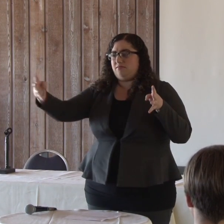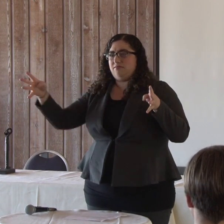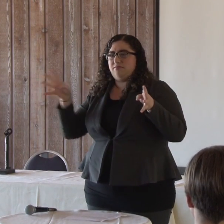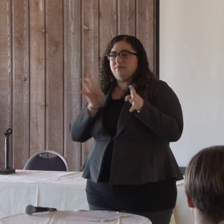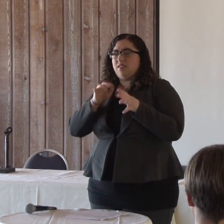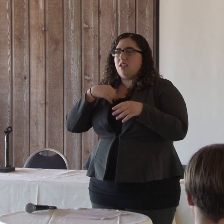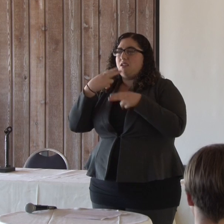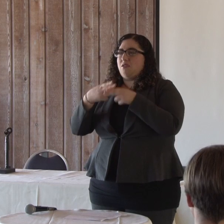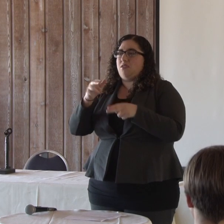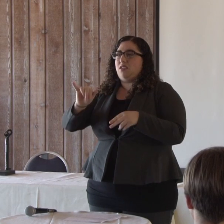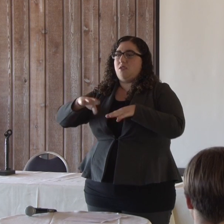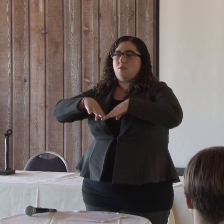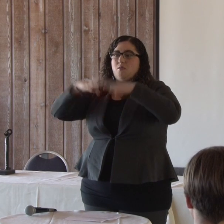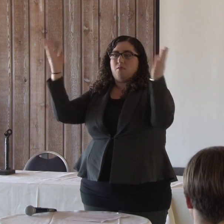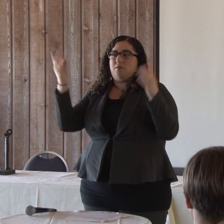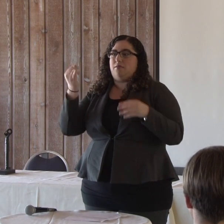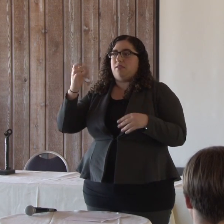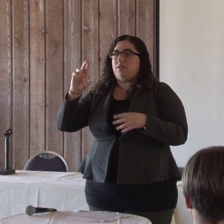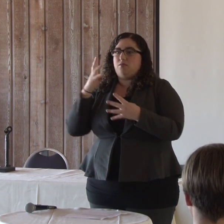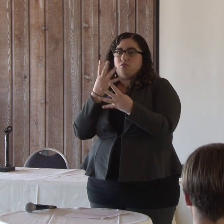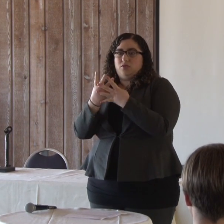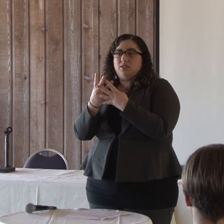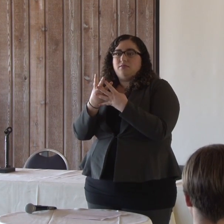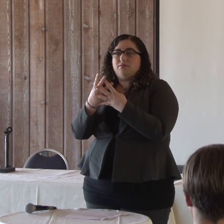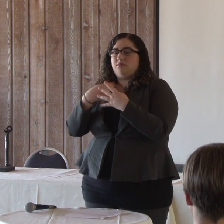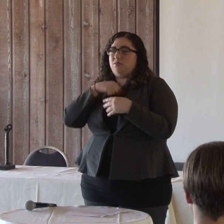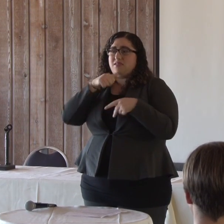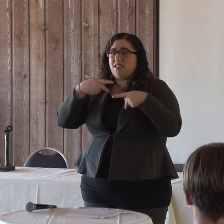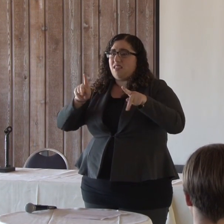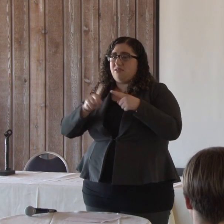Out of the wreckage and we ended up leaving Gaza